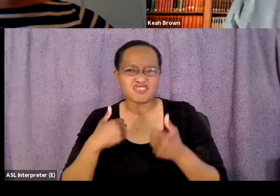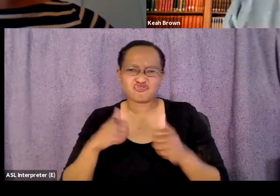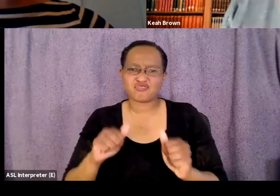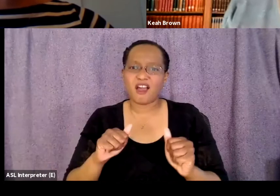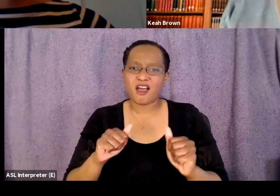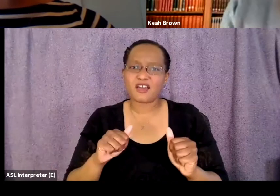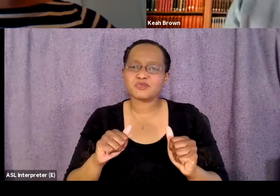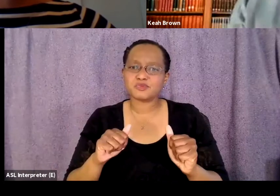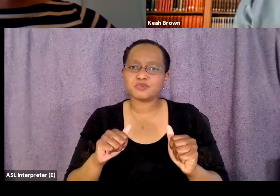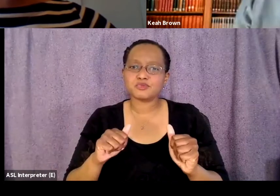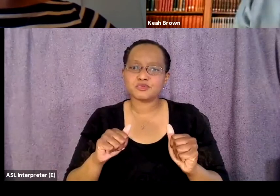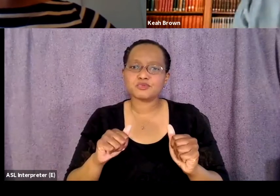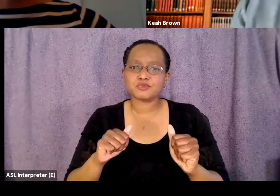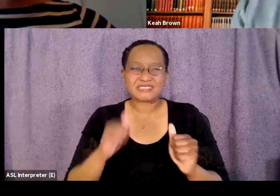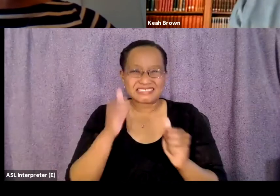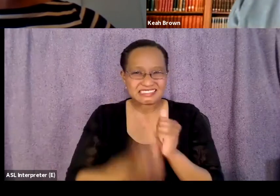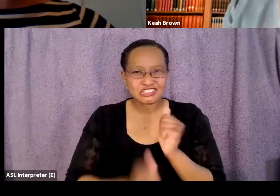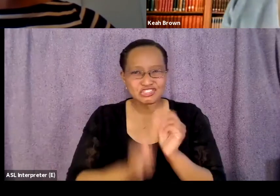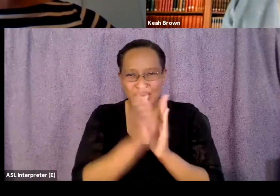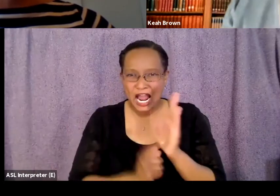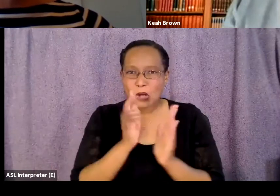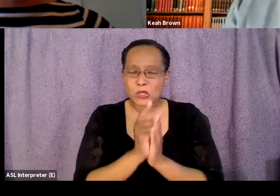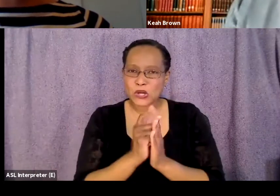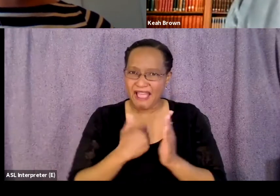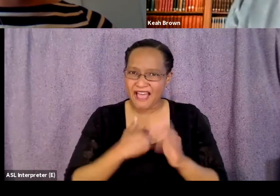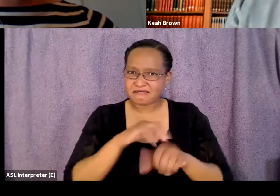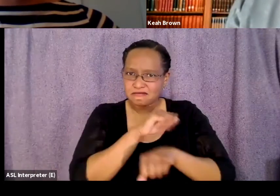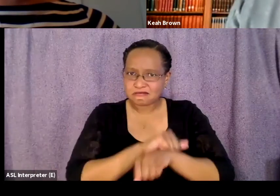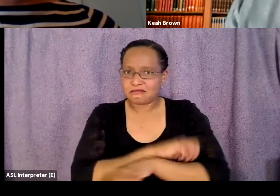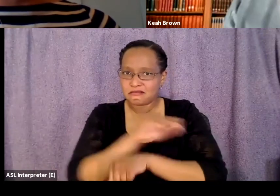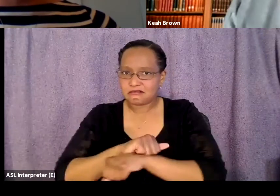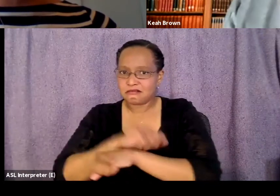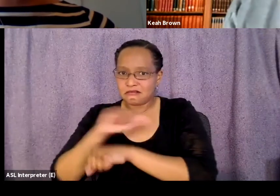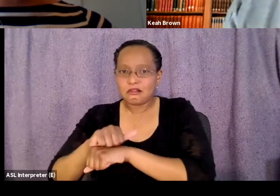Keah Brown: My every hour is scheduled so that I don't get overwhelmed and I'm not saying